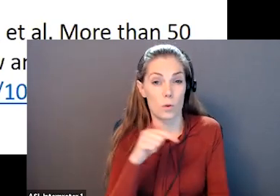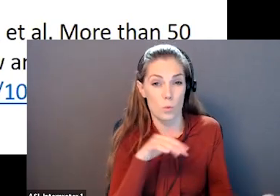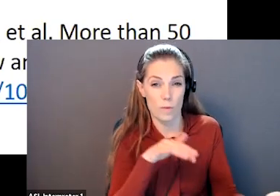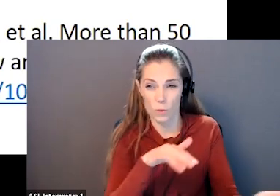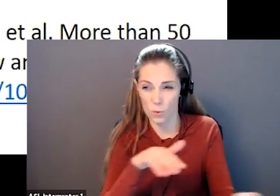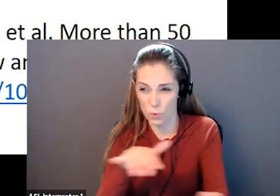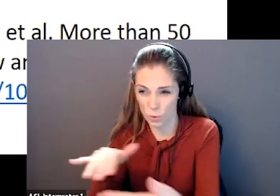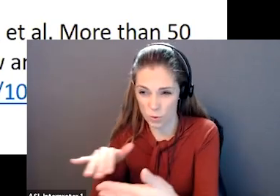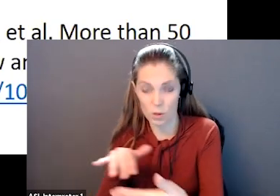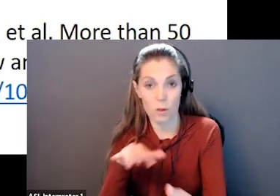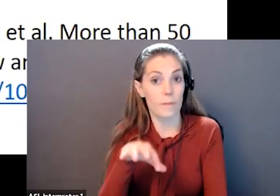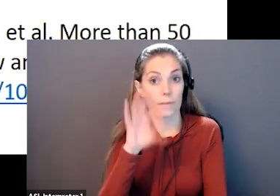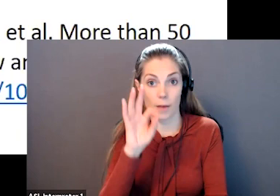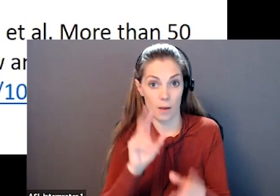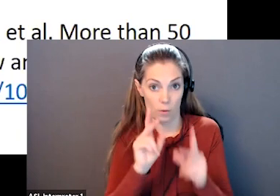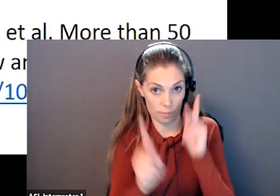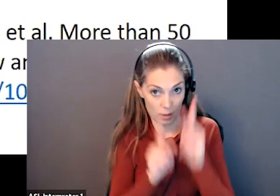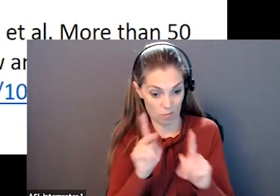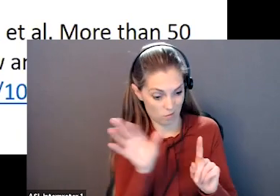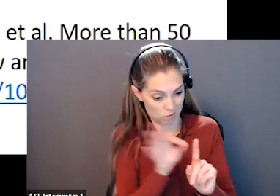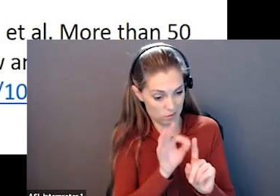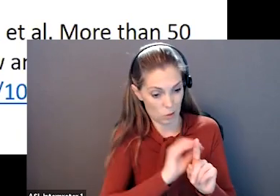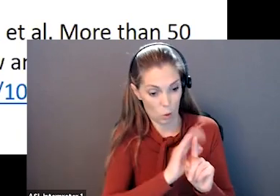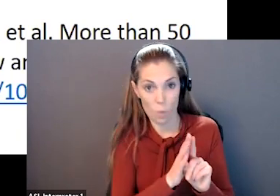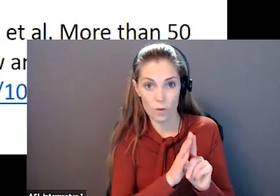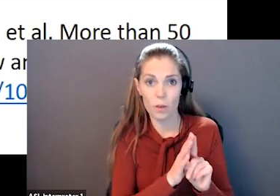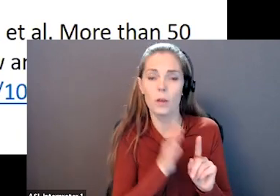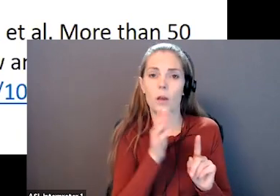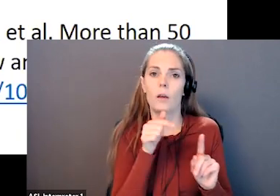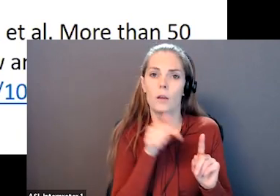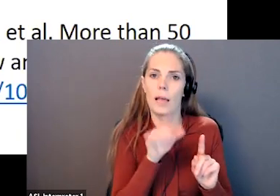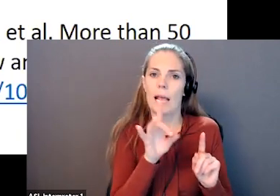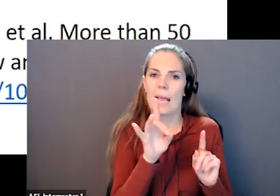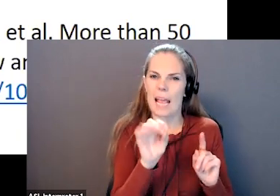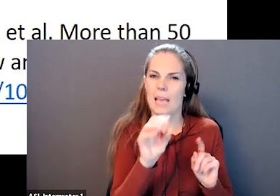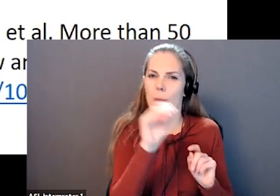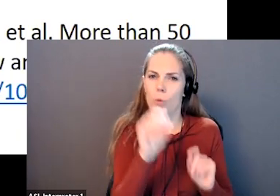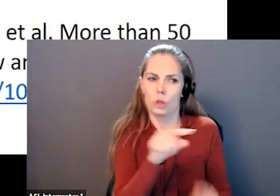one symptom that will last beyond two weeks. The five most common symptoms of long COVID